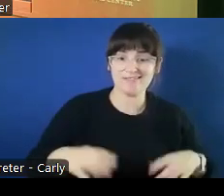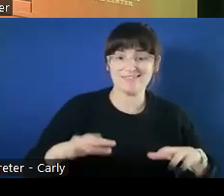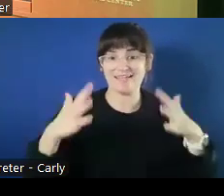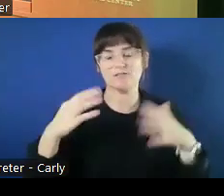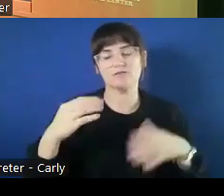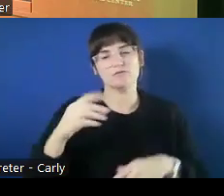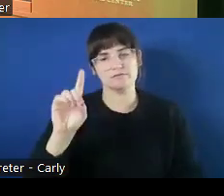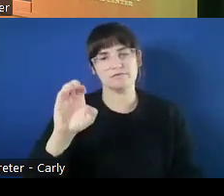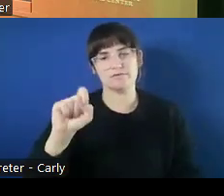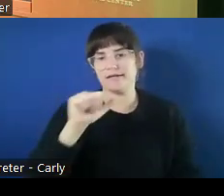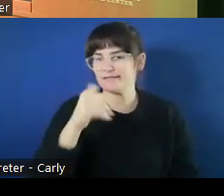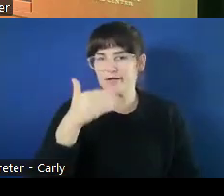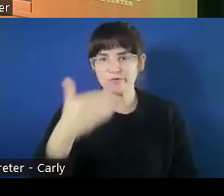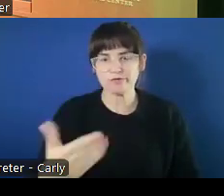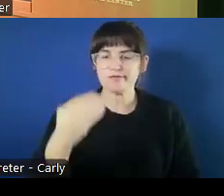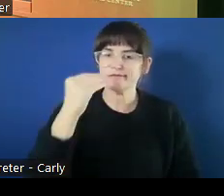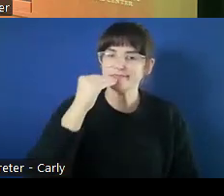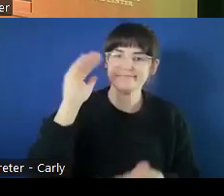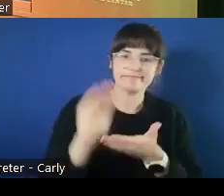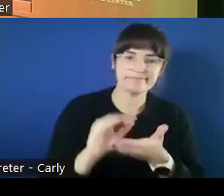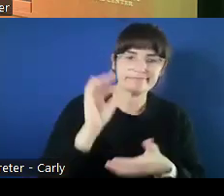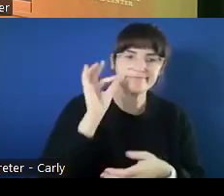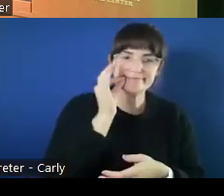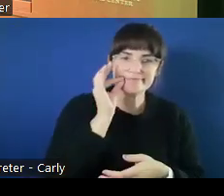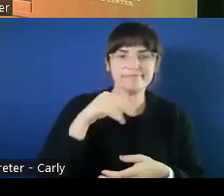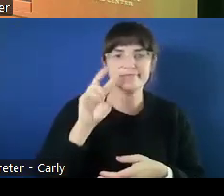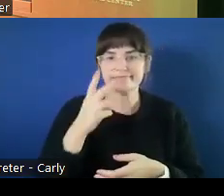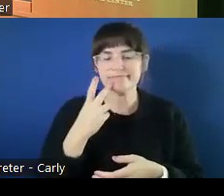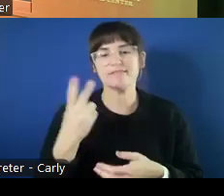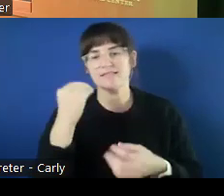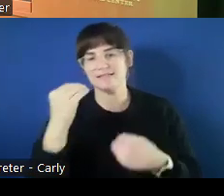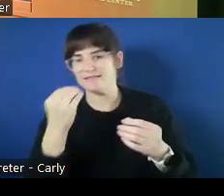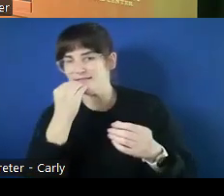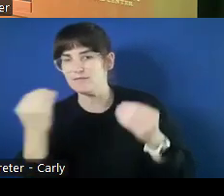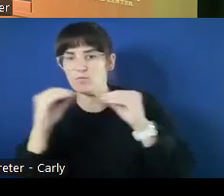fewer fruits and vegetables more fats and other kinds of things that are less healthy you're